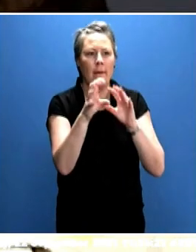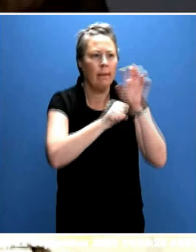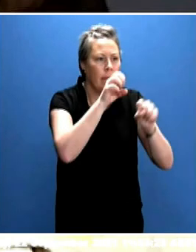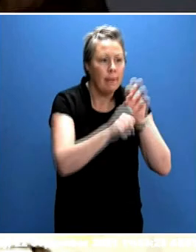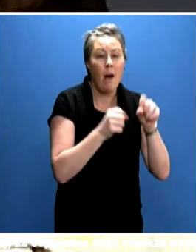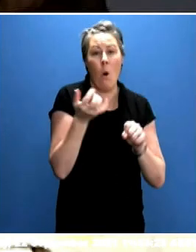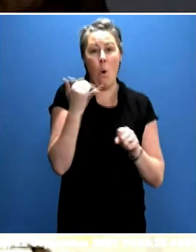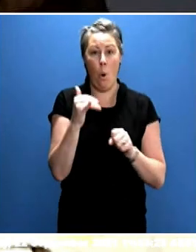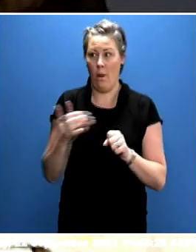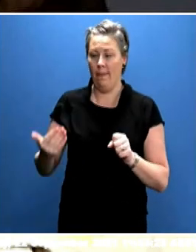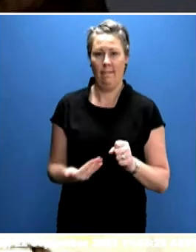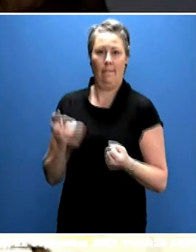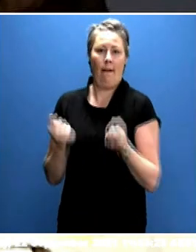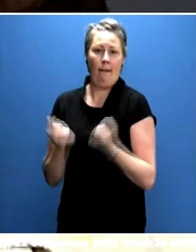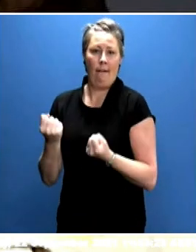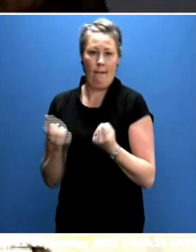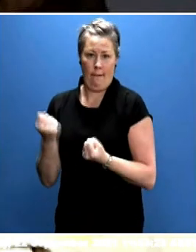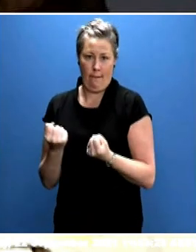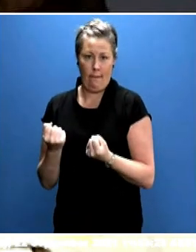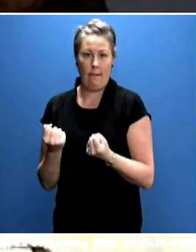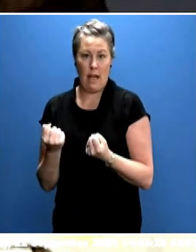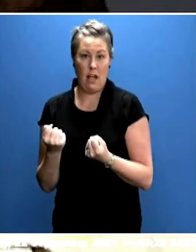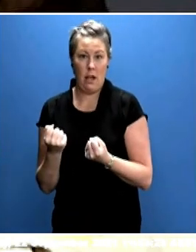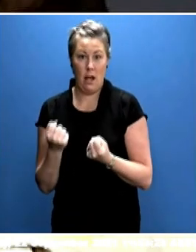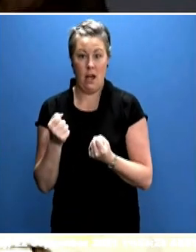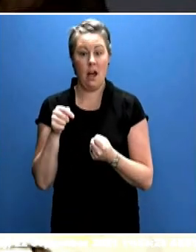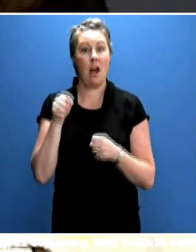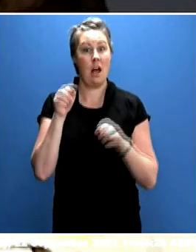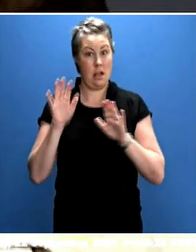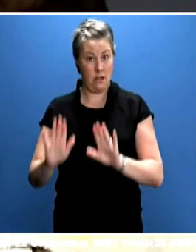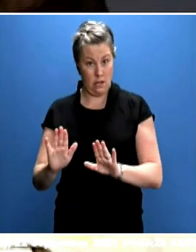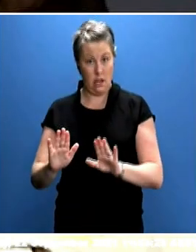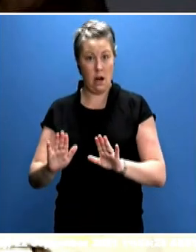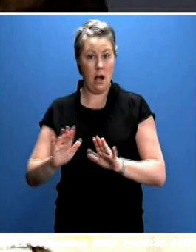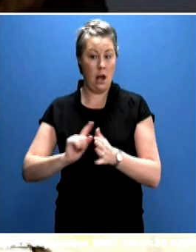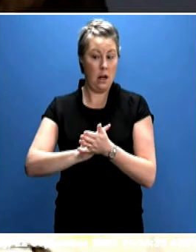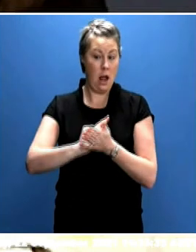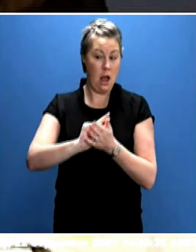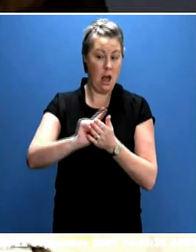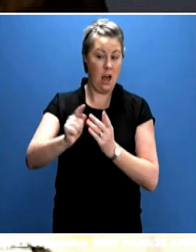That, again, almost inevitably, quickly escalates into really serious